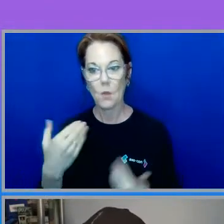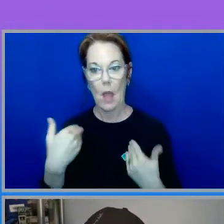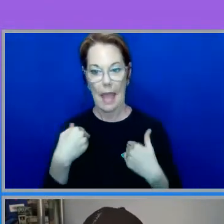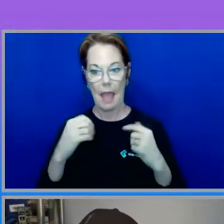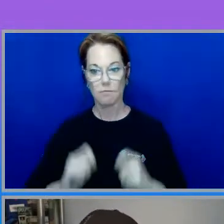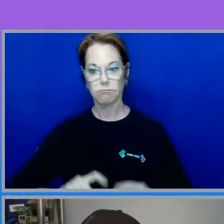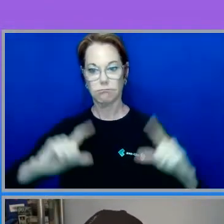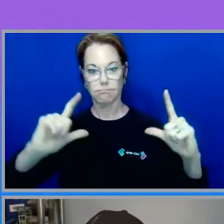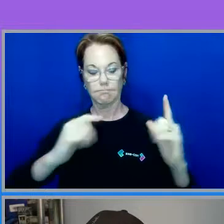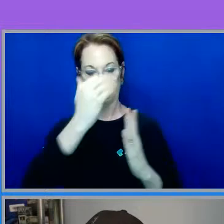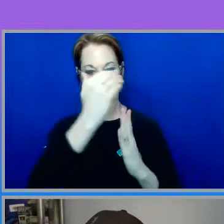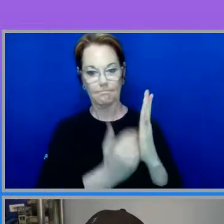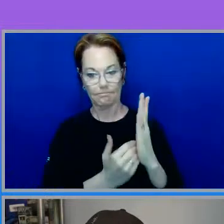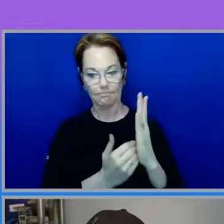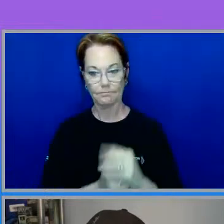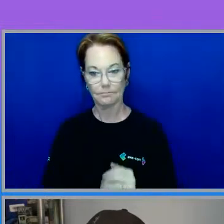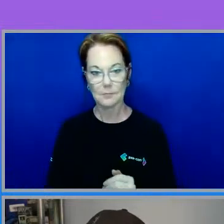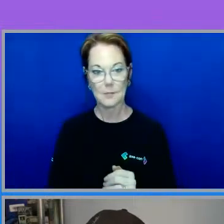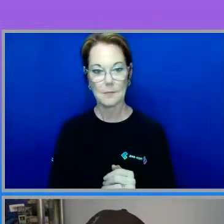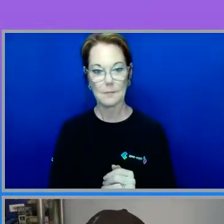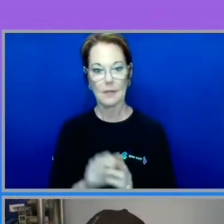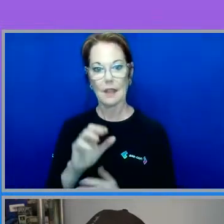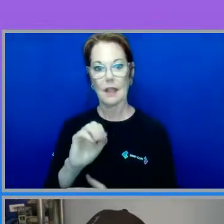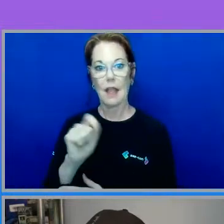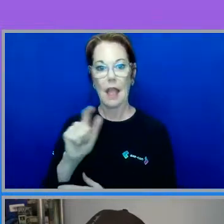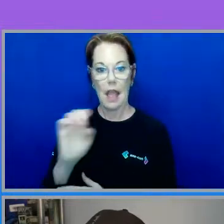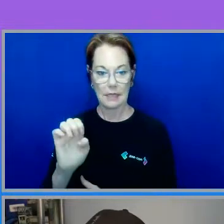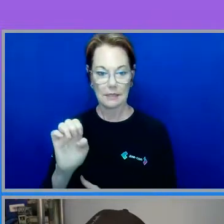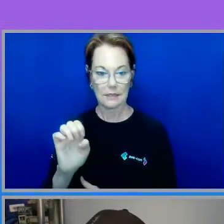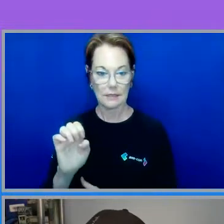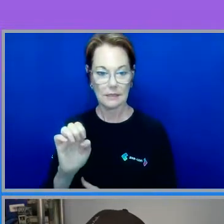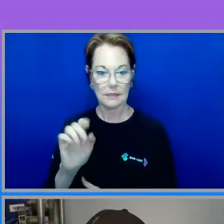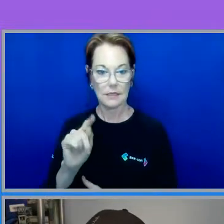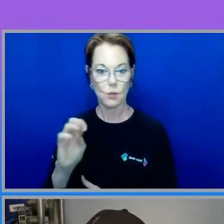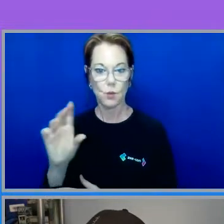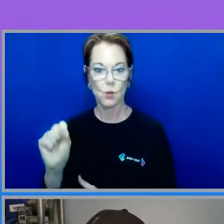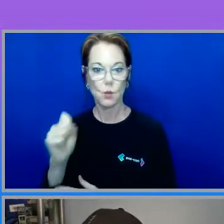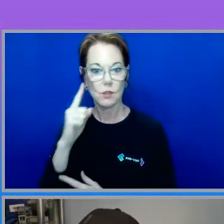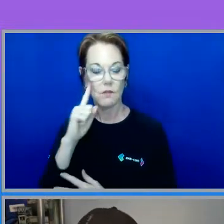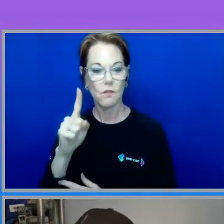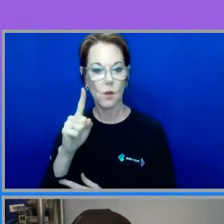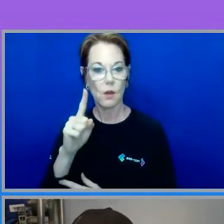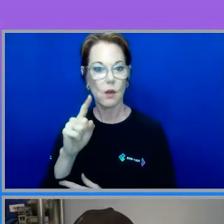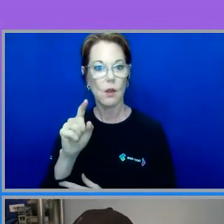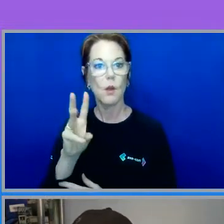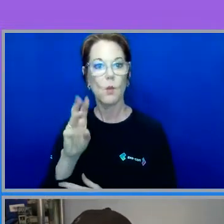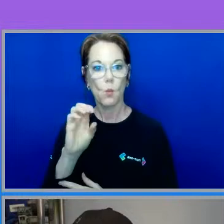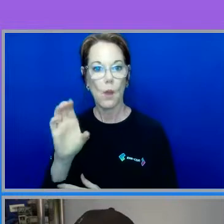recipe site up. And I'm going to look at DevTools for web browser